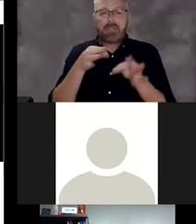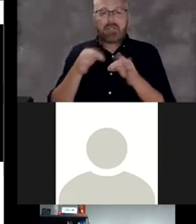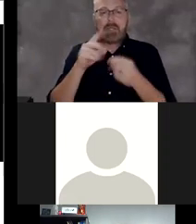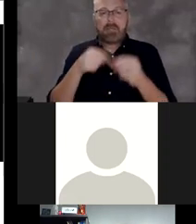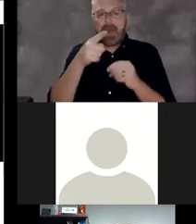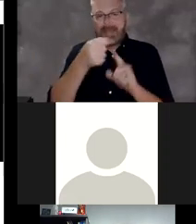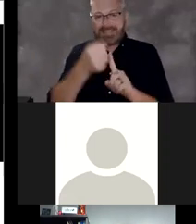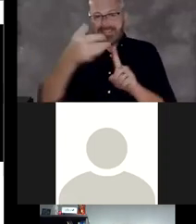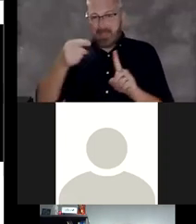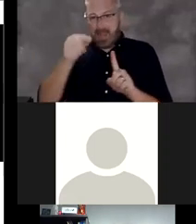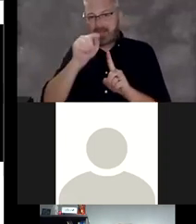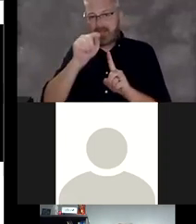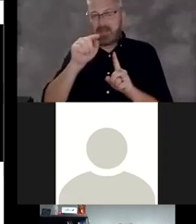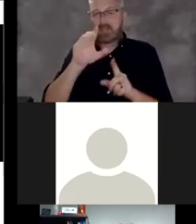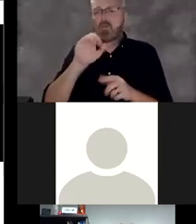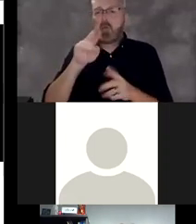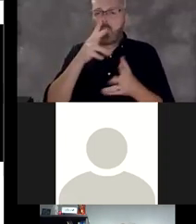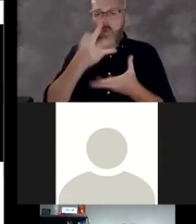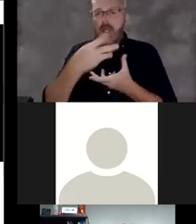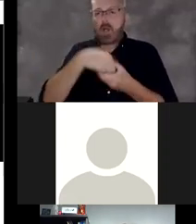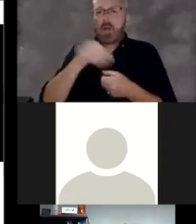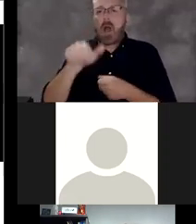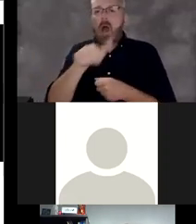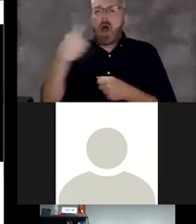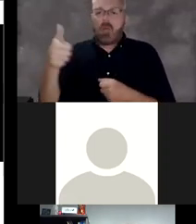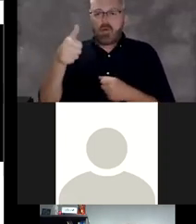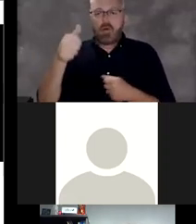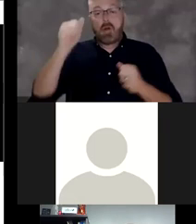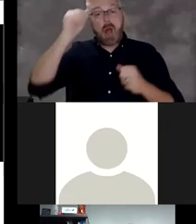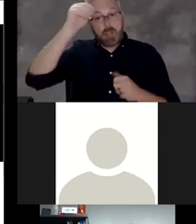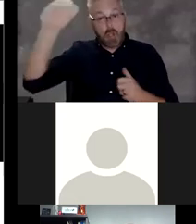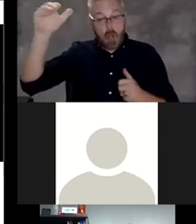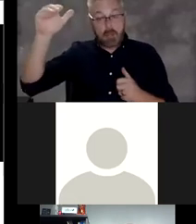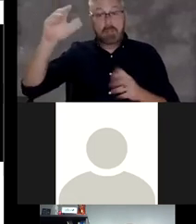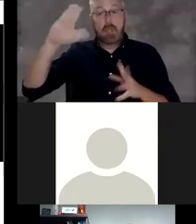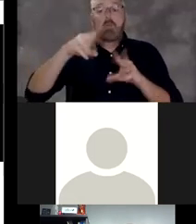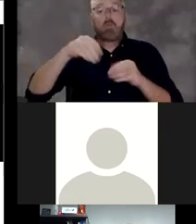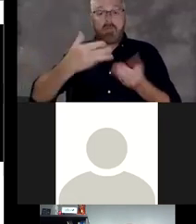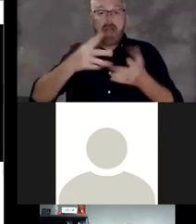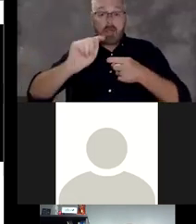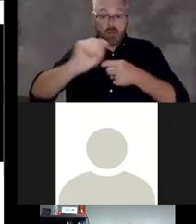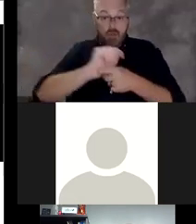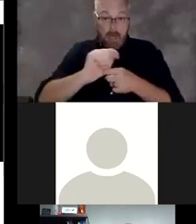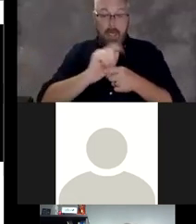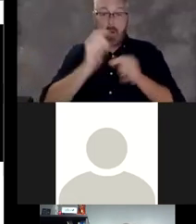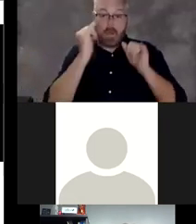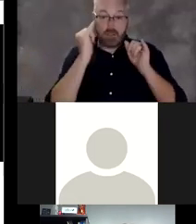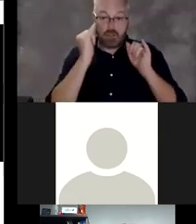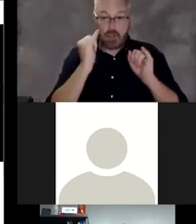THE CRIME TO INCLUDE OTHER ADULTS WHO ARE PROVIDING TRAINING OR INSTRUCTION. THERE'S NOT A LOT OF GUIDANCE ON